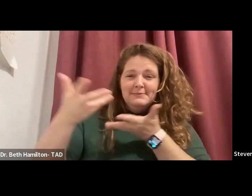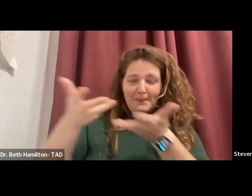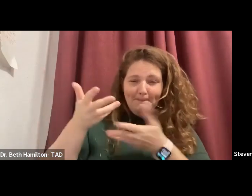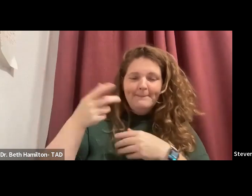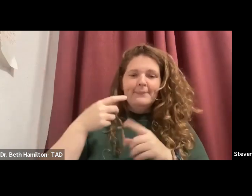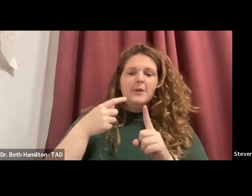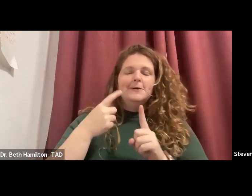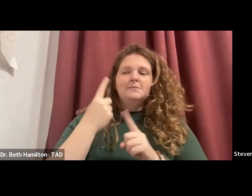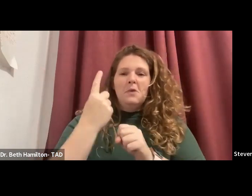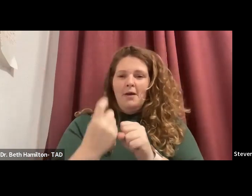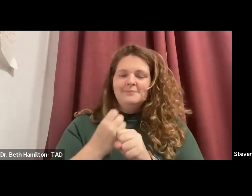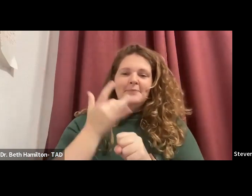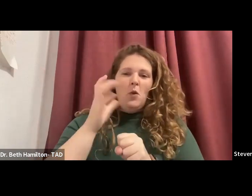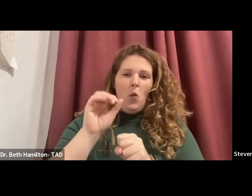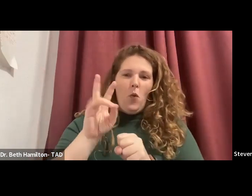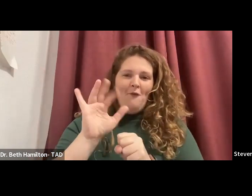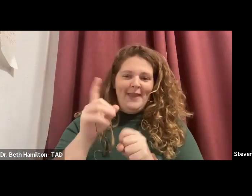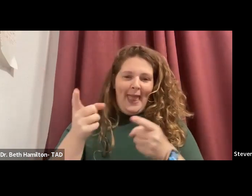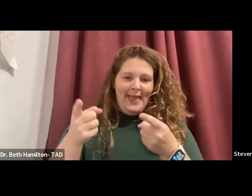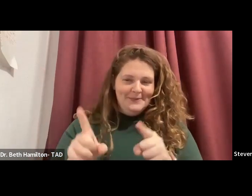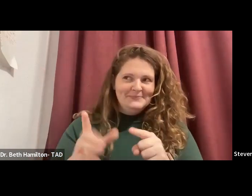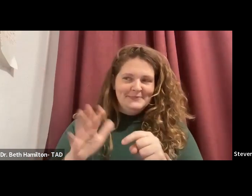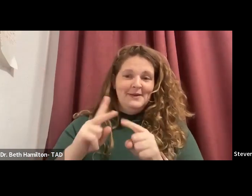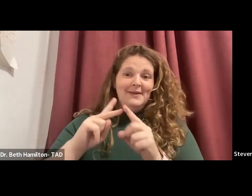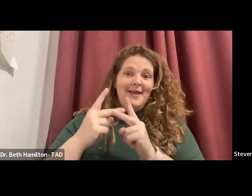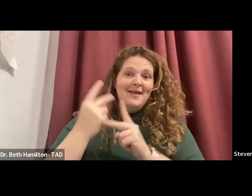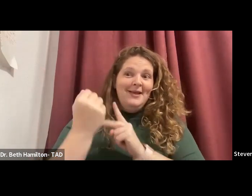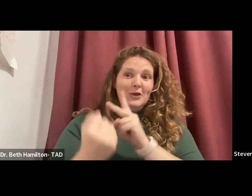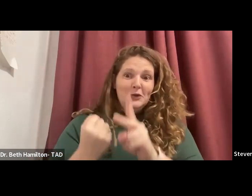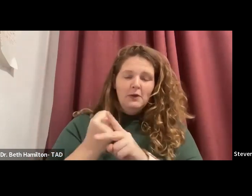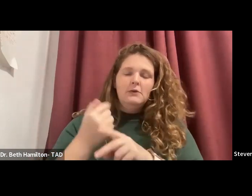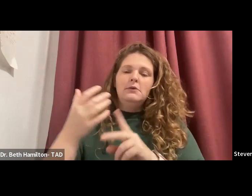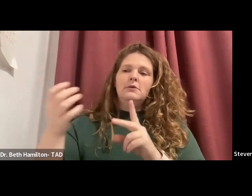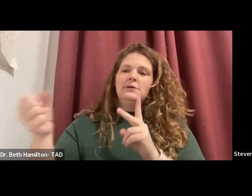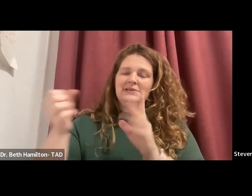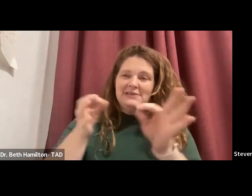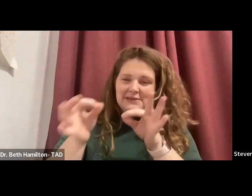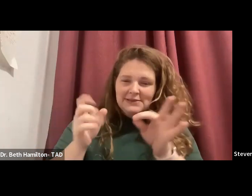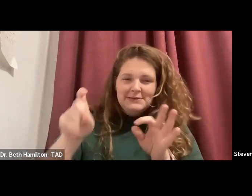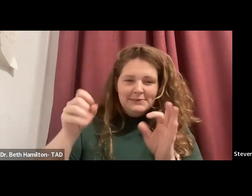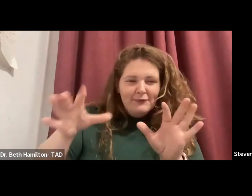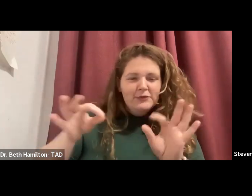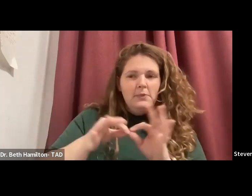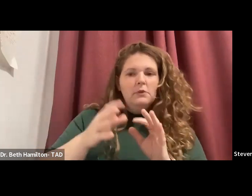community. For example, the Nike company that wouldn't provide any interpreters for Deaf people